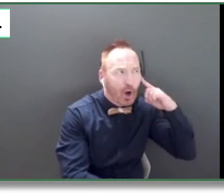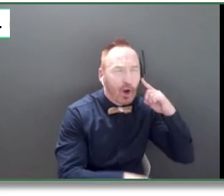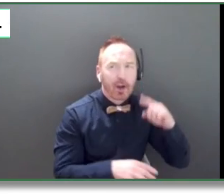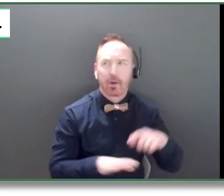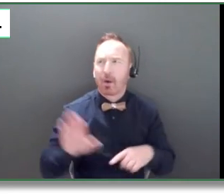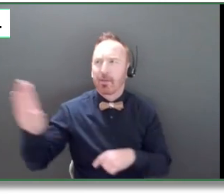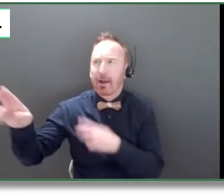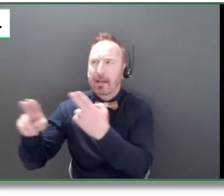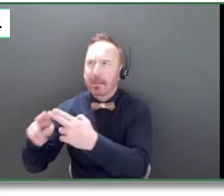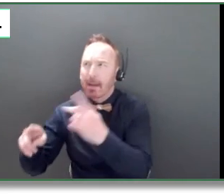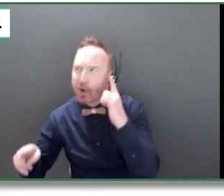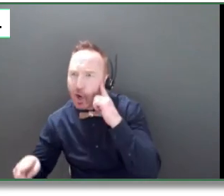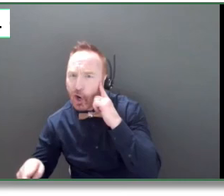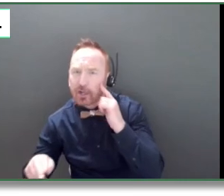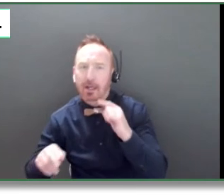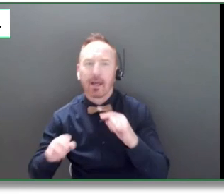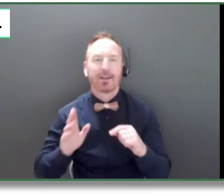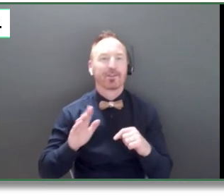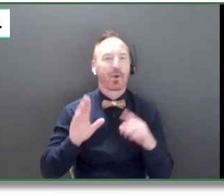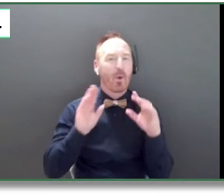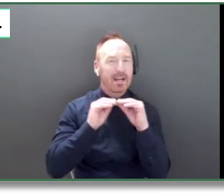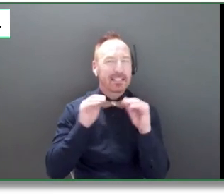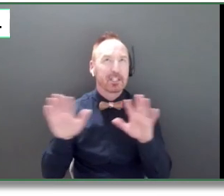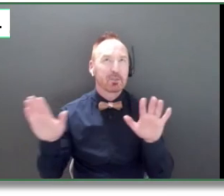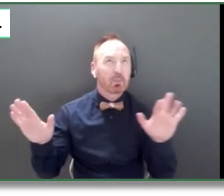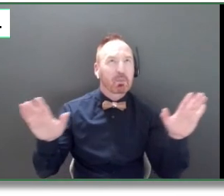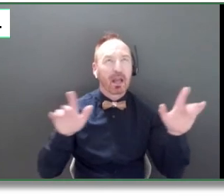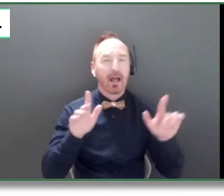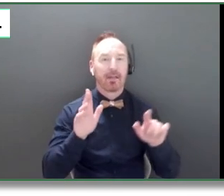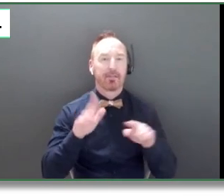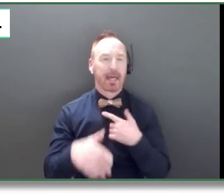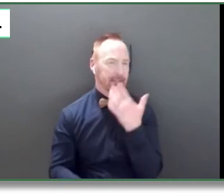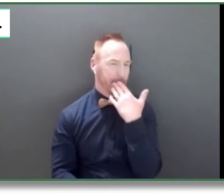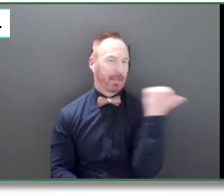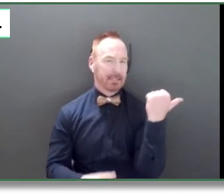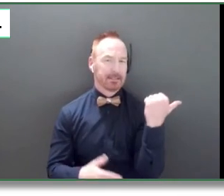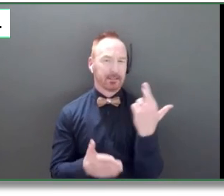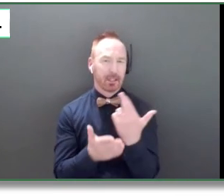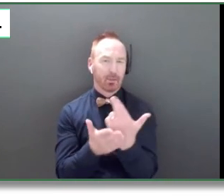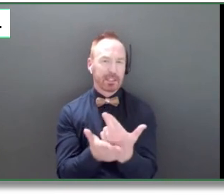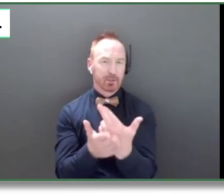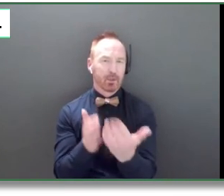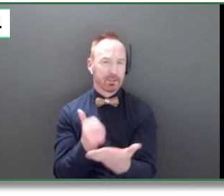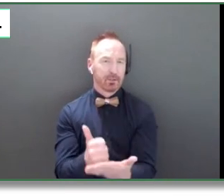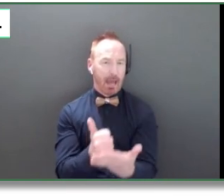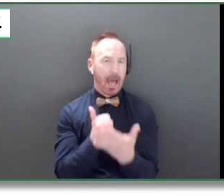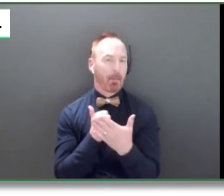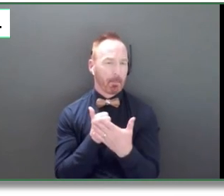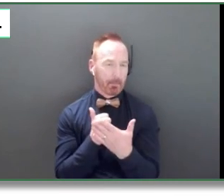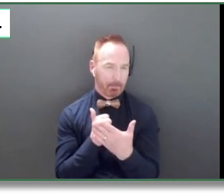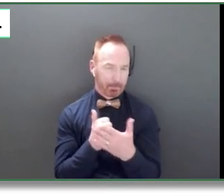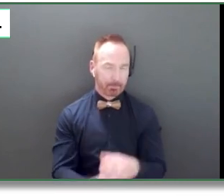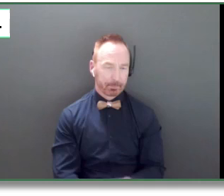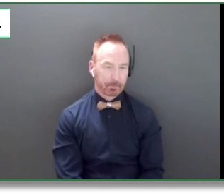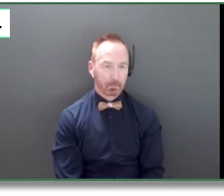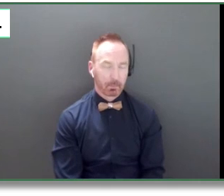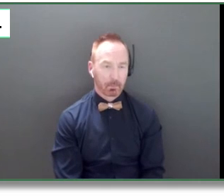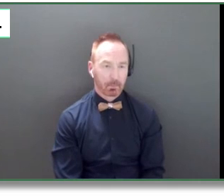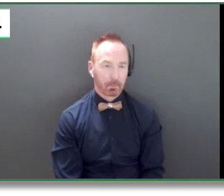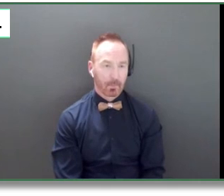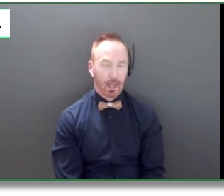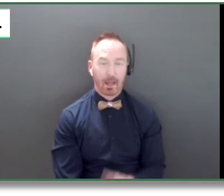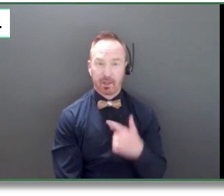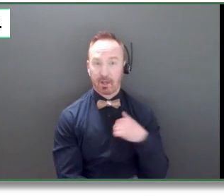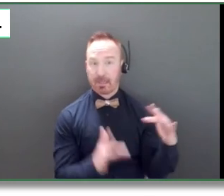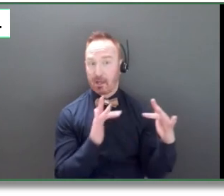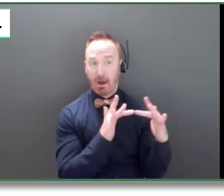your best resource and they can help you get in touch with someone in the area